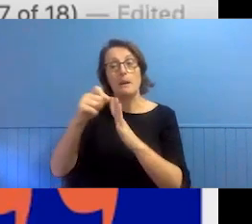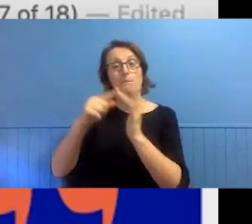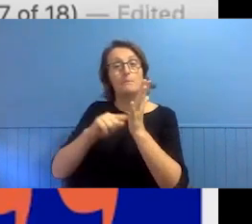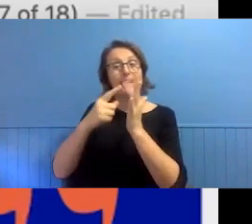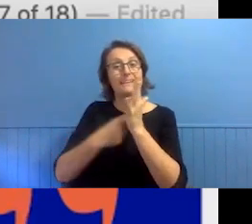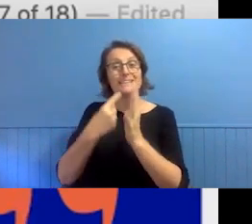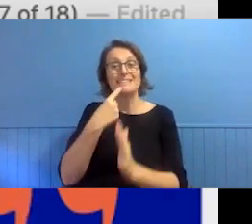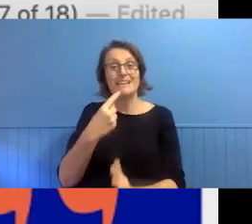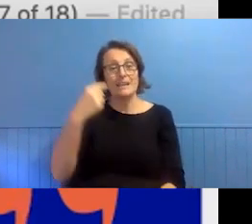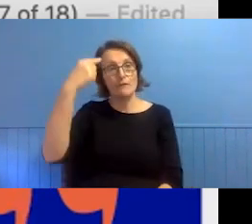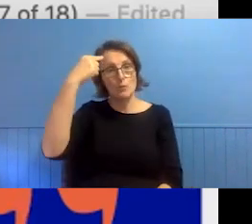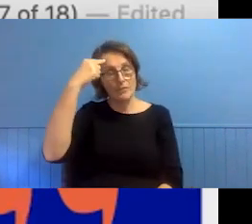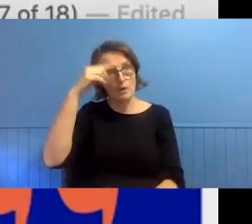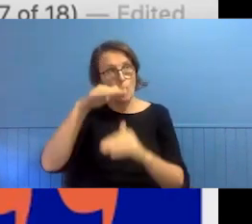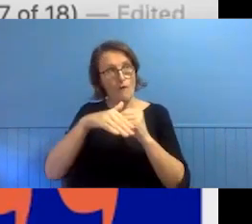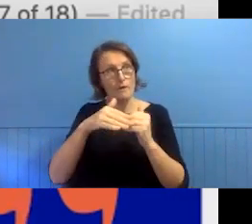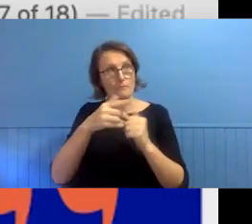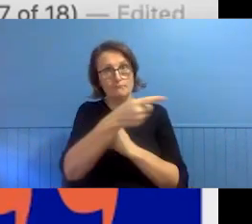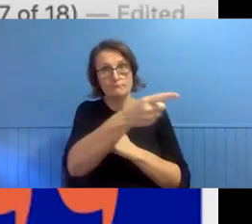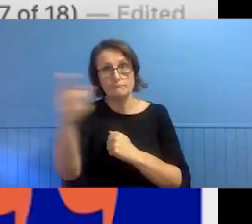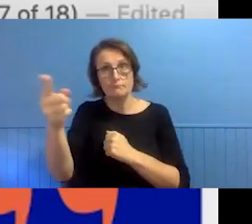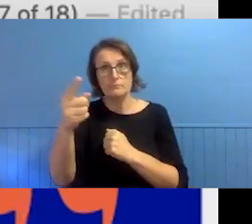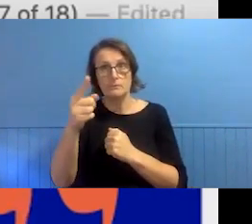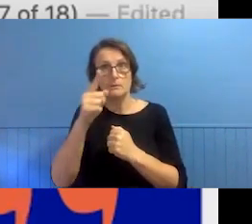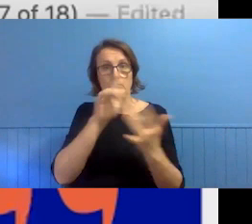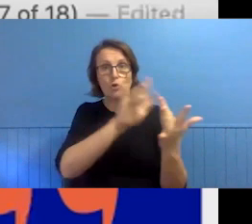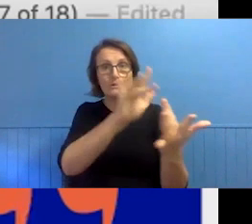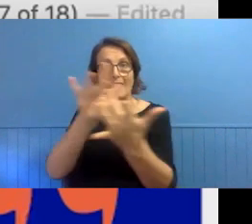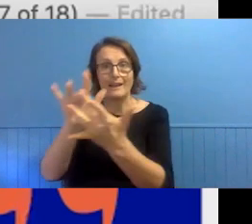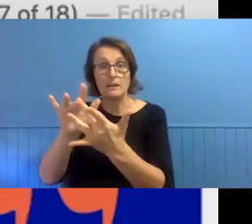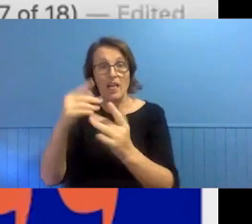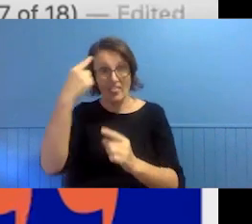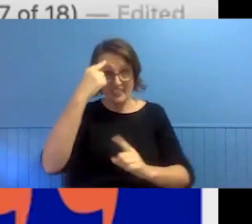platform, think about the need. He studied the landscape deeply about